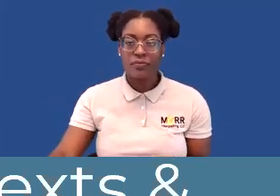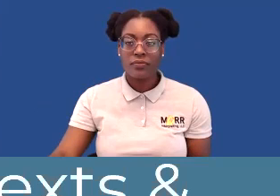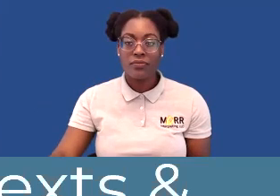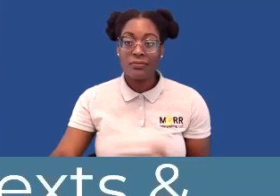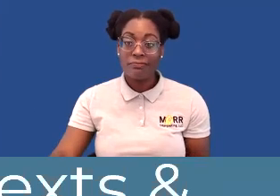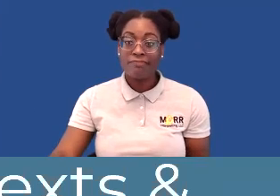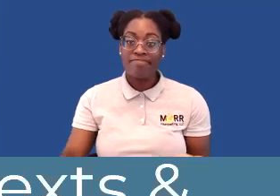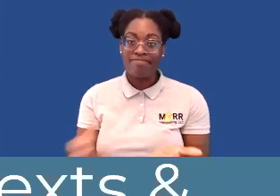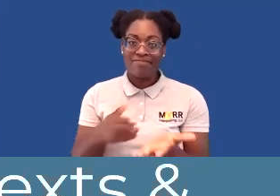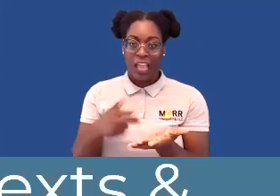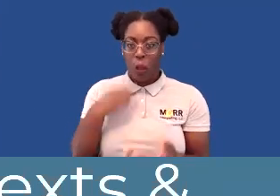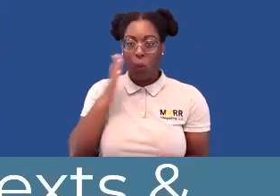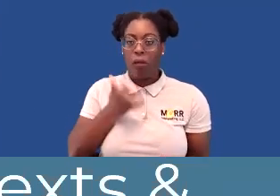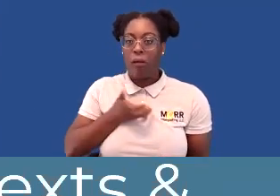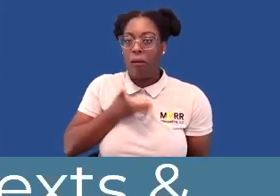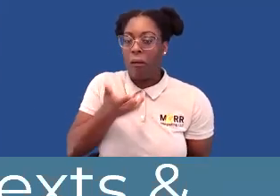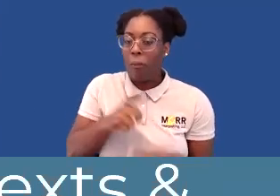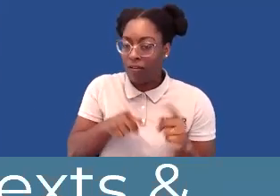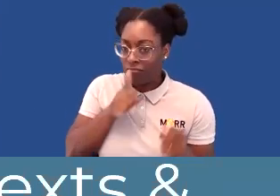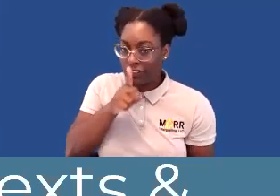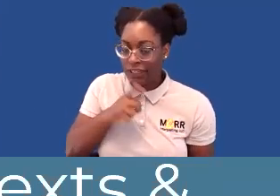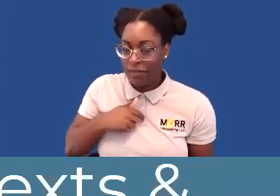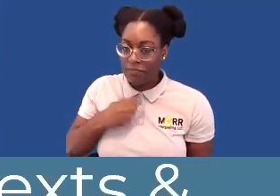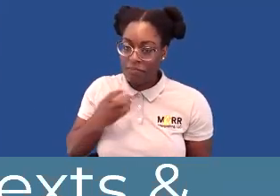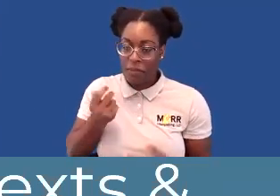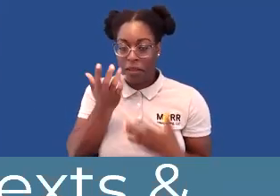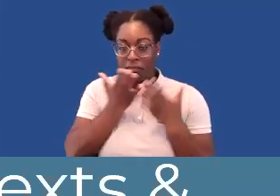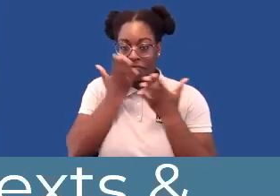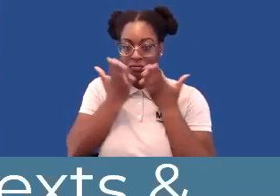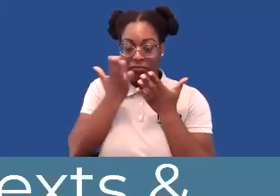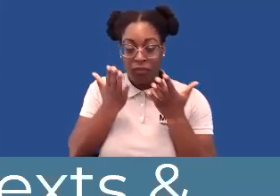but you know 20 years ago, as a new writing center administrator,